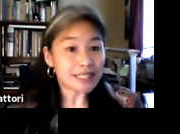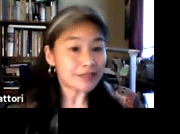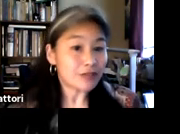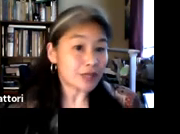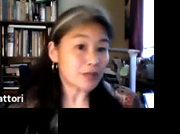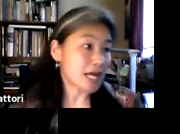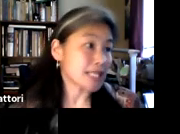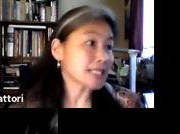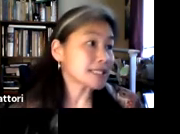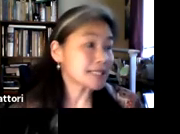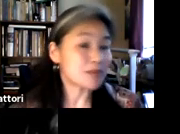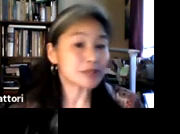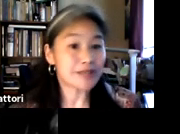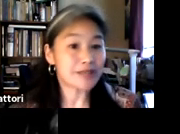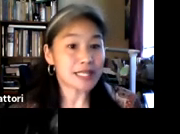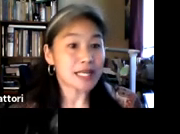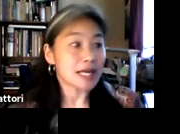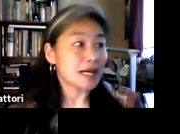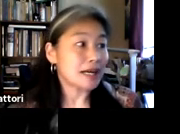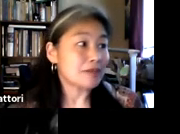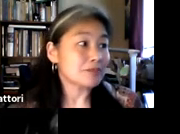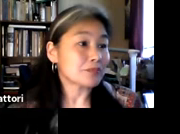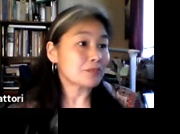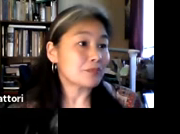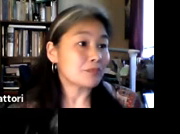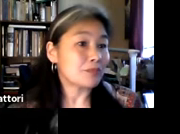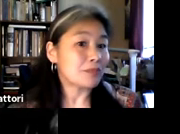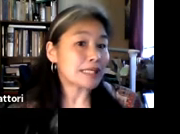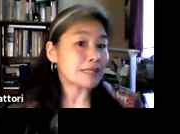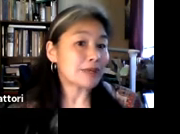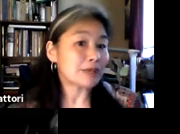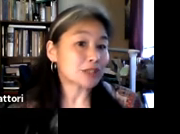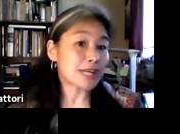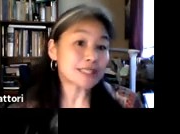Good evening, everyone. My name is Jamie. I'm the visitor engagement coordinator at soldiers Memorial Military